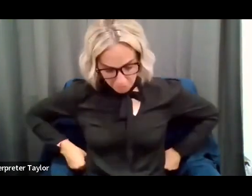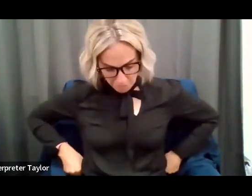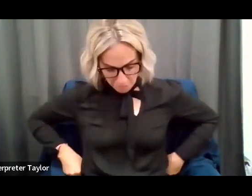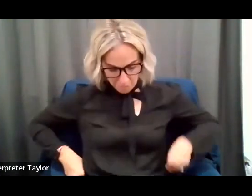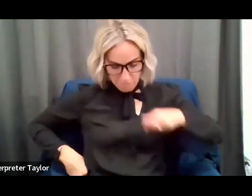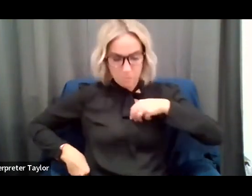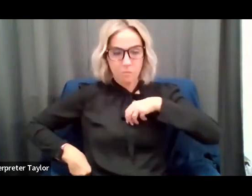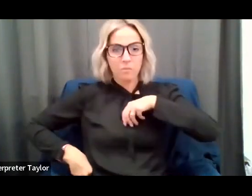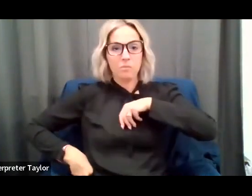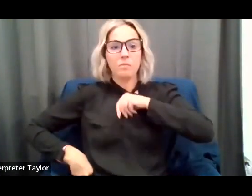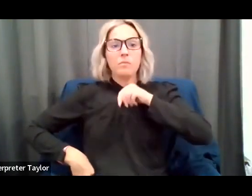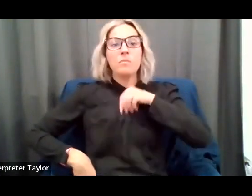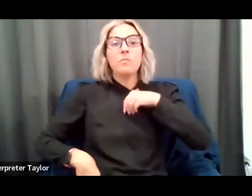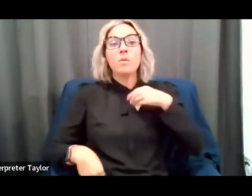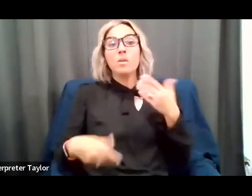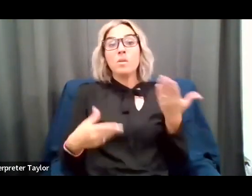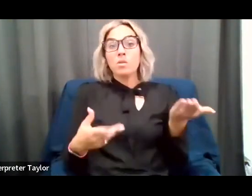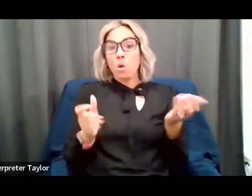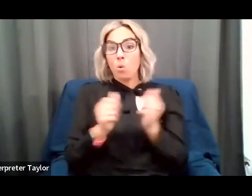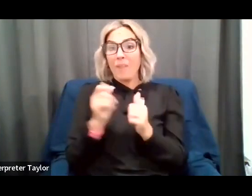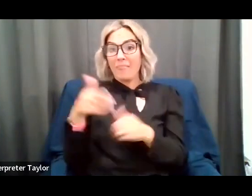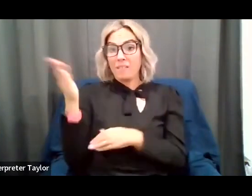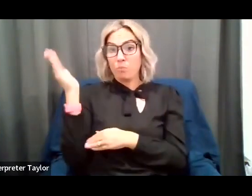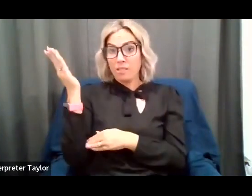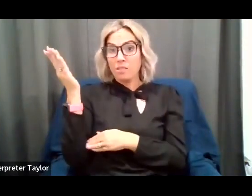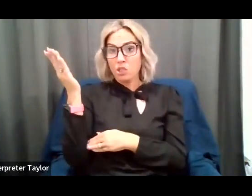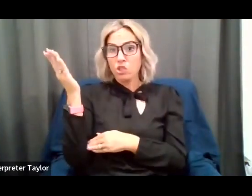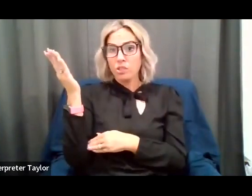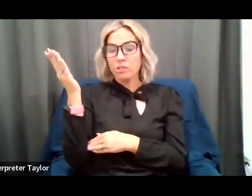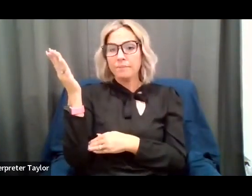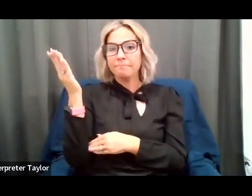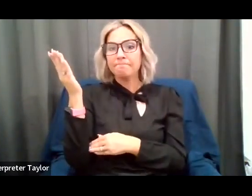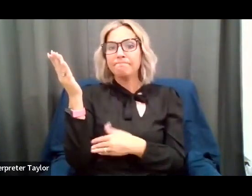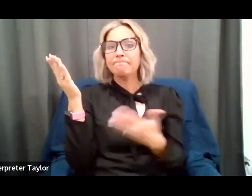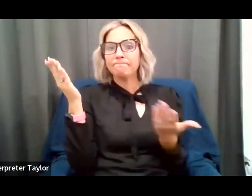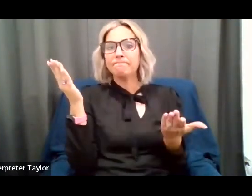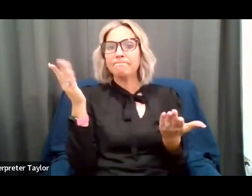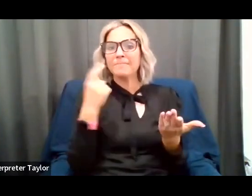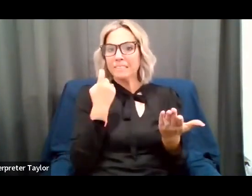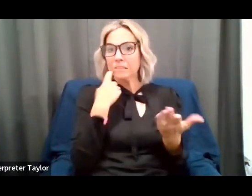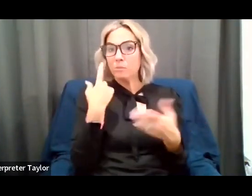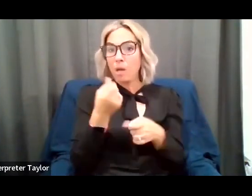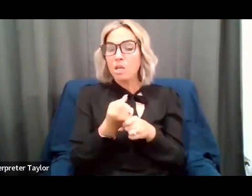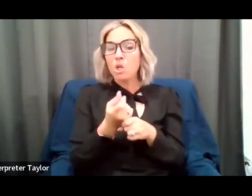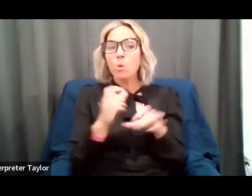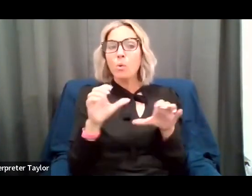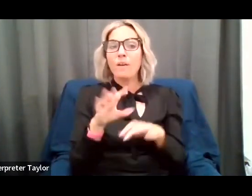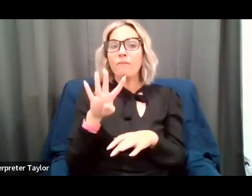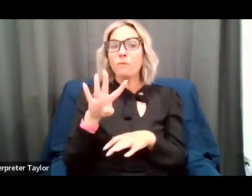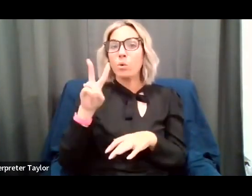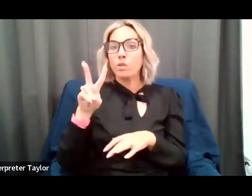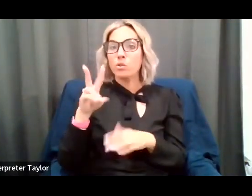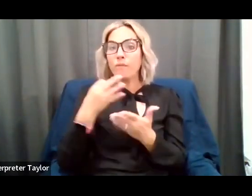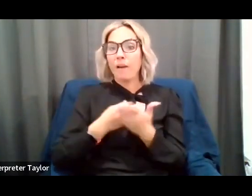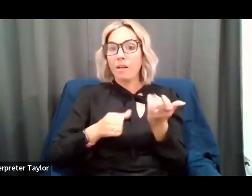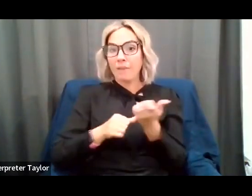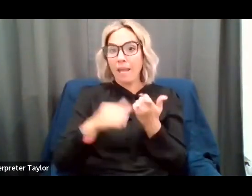Um, so with our presentations, um, this past year, we did 42 Financial Aid presentations